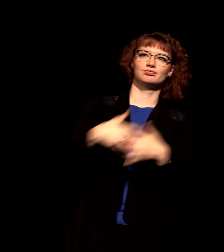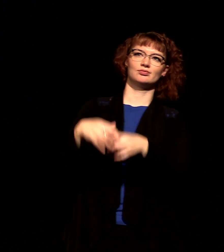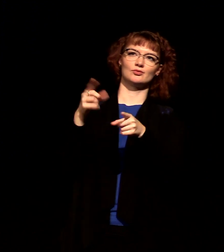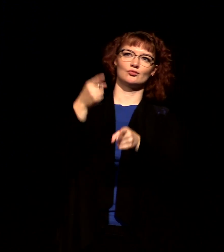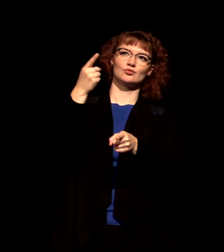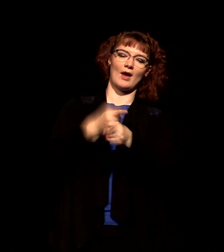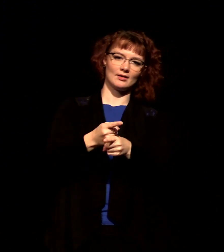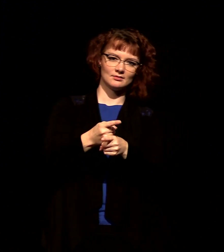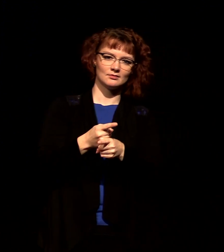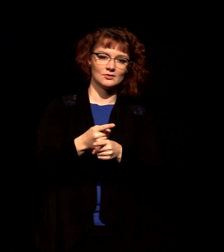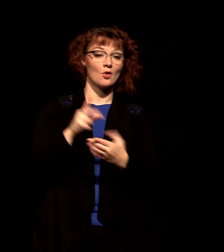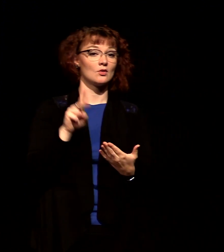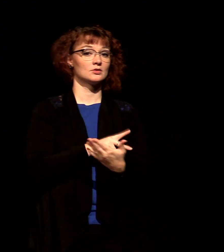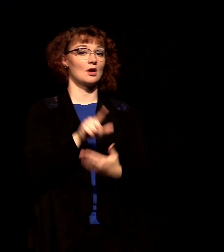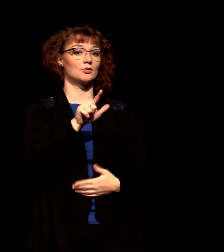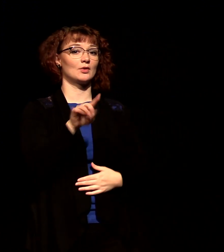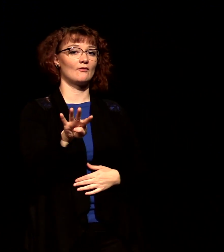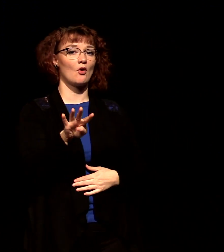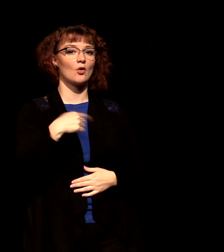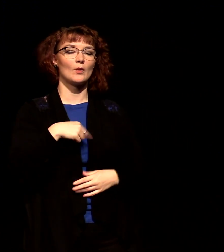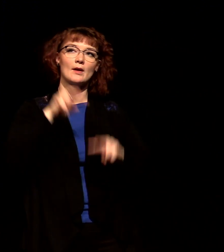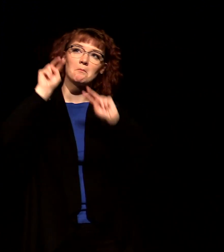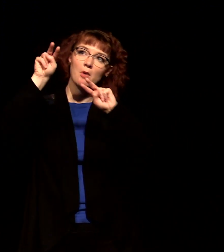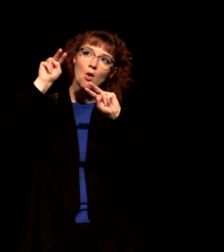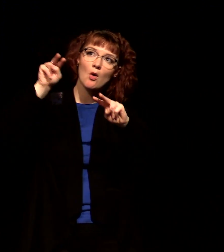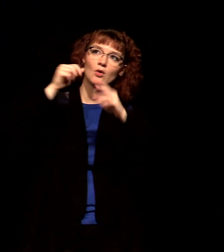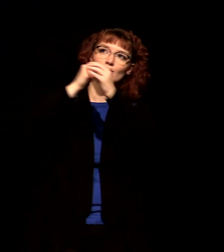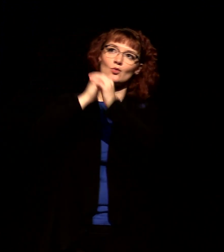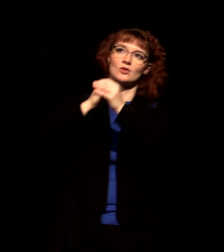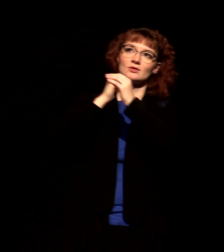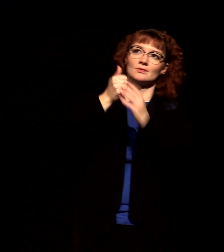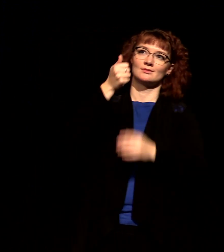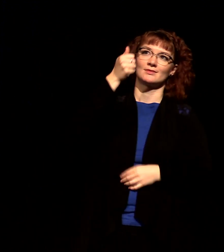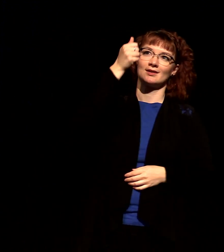through Psalm 24, we behold in worship the King of Glory, we